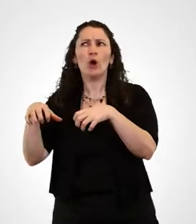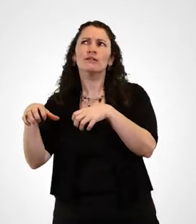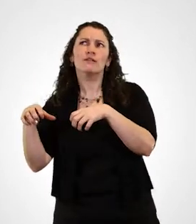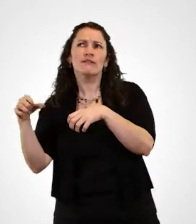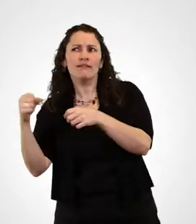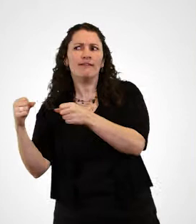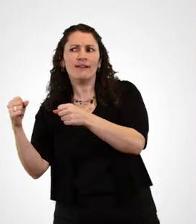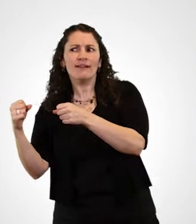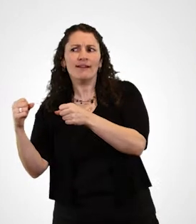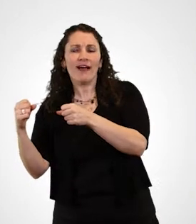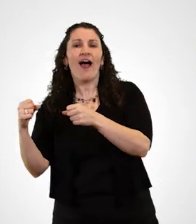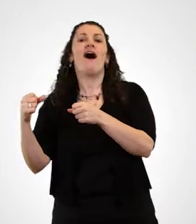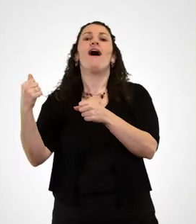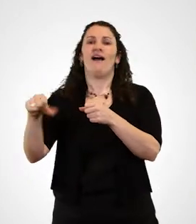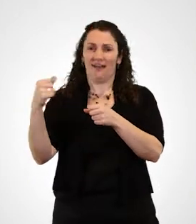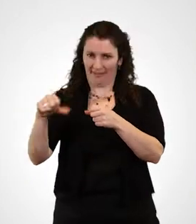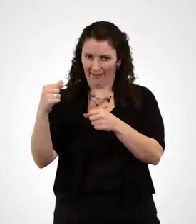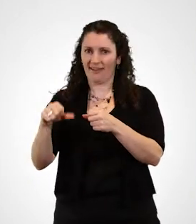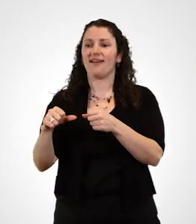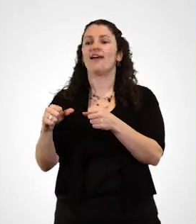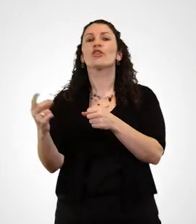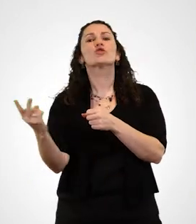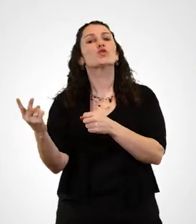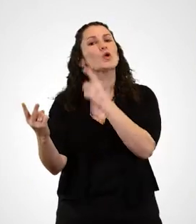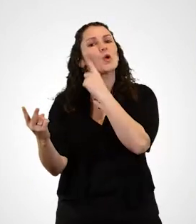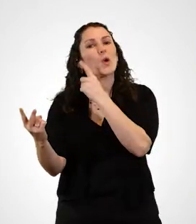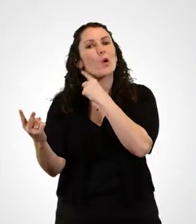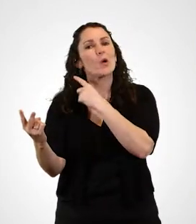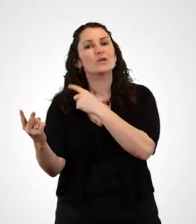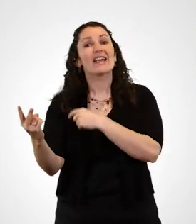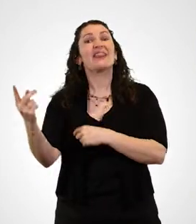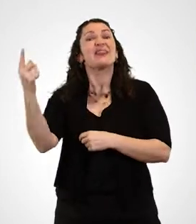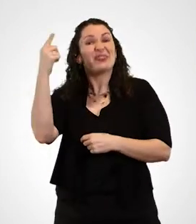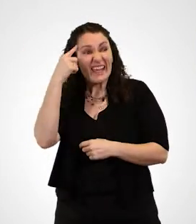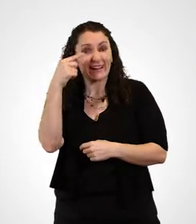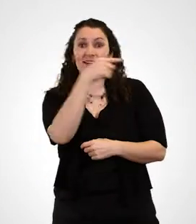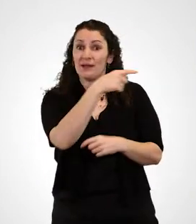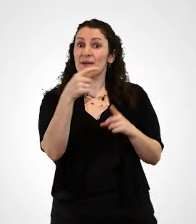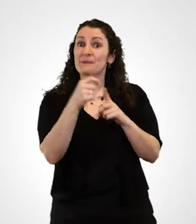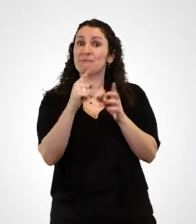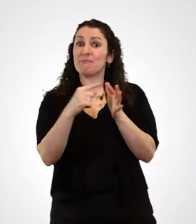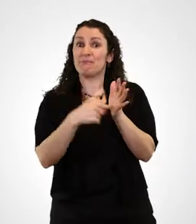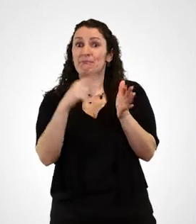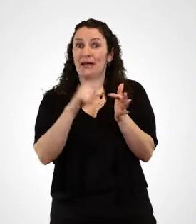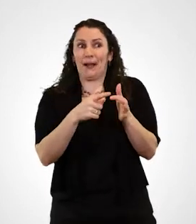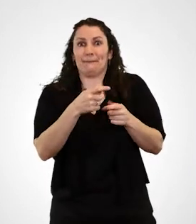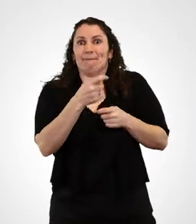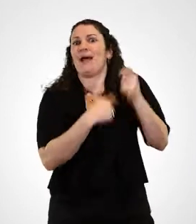They thought - the girls, the two of them, they thought that Pete was a ghost.